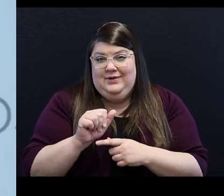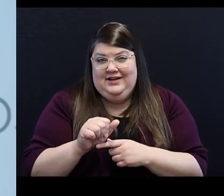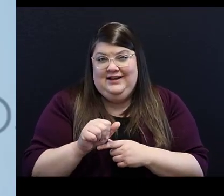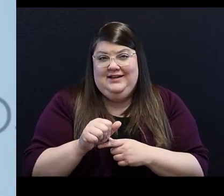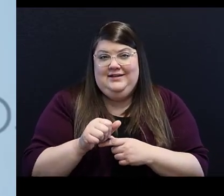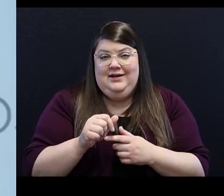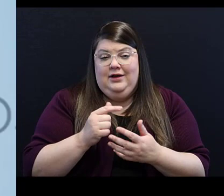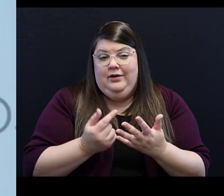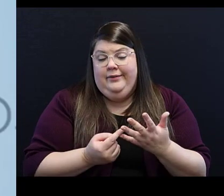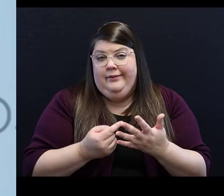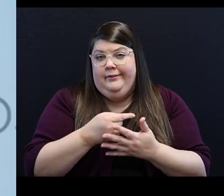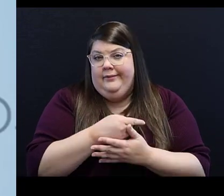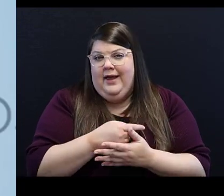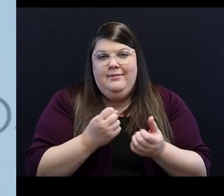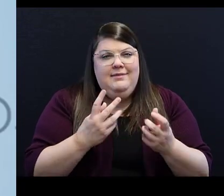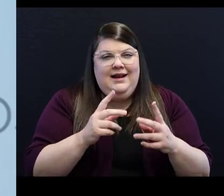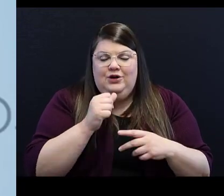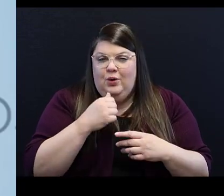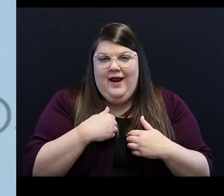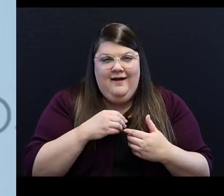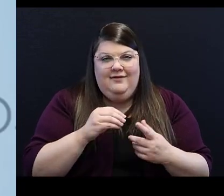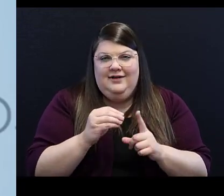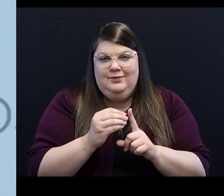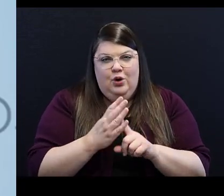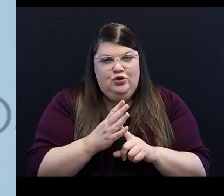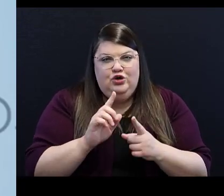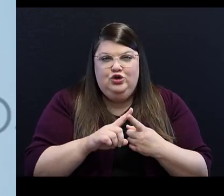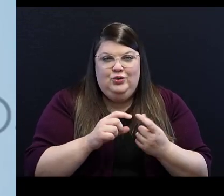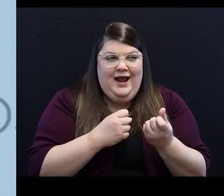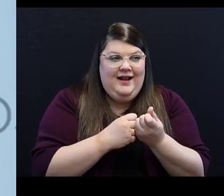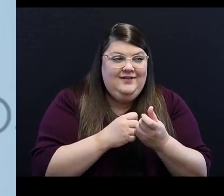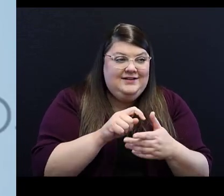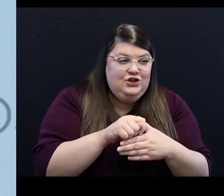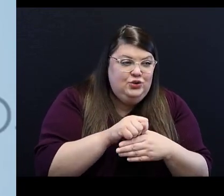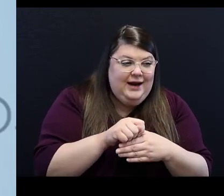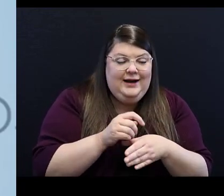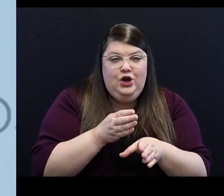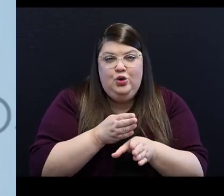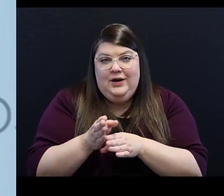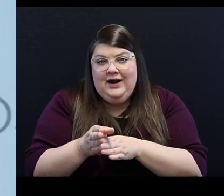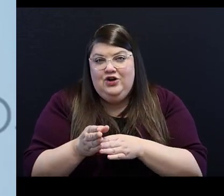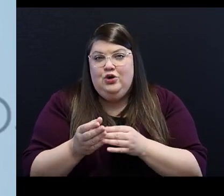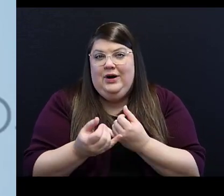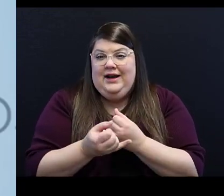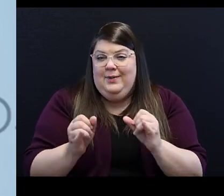exposure to self-advocacy training, careers, and independent living opportunities until